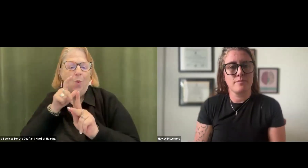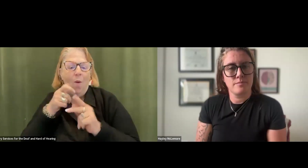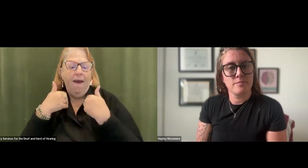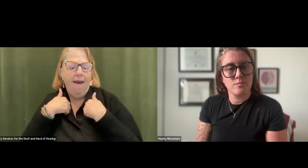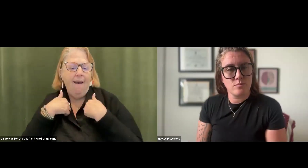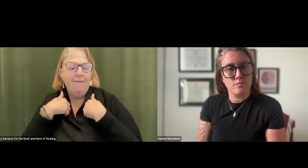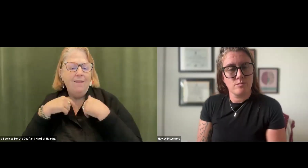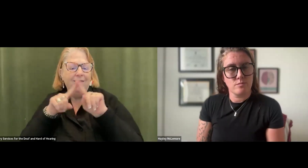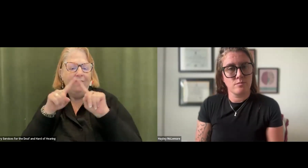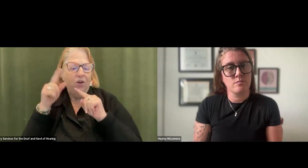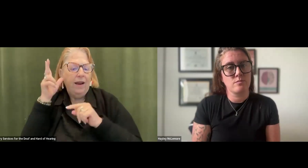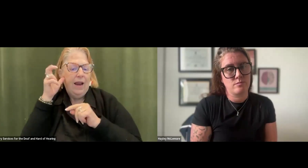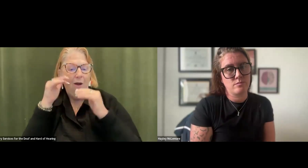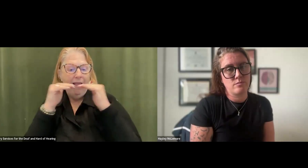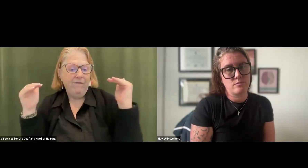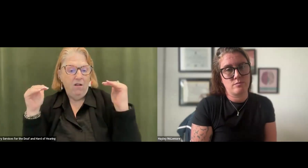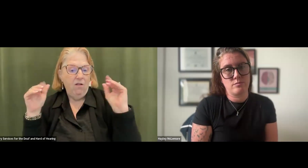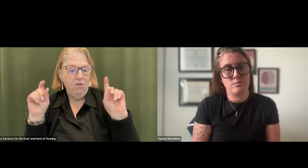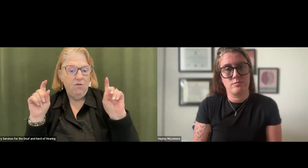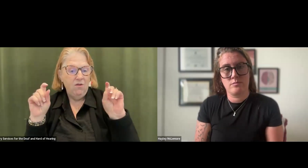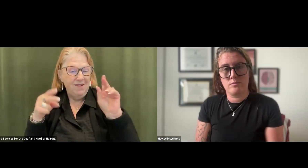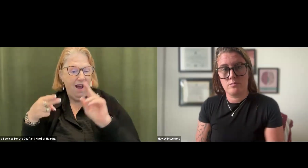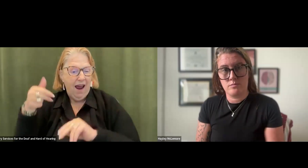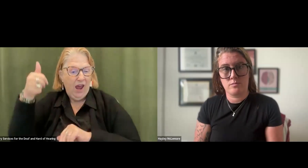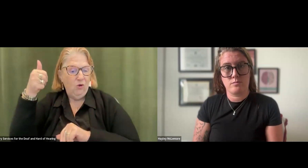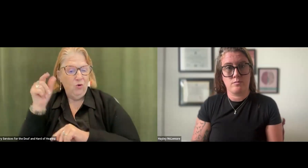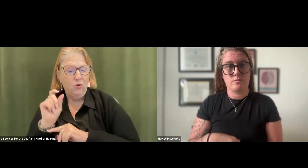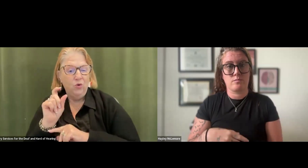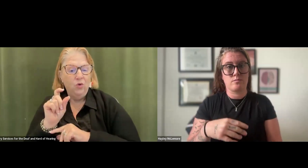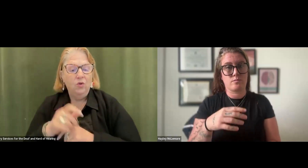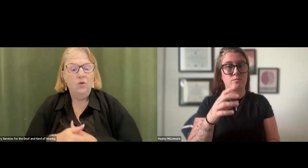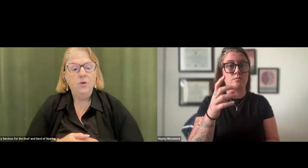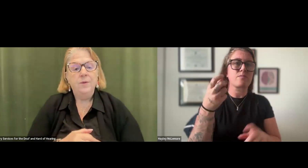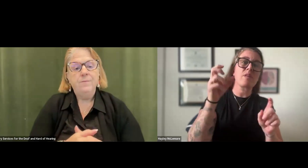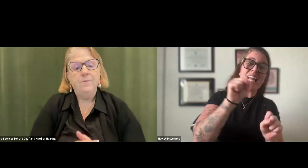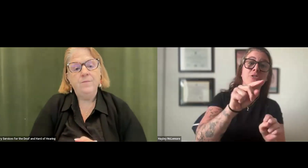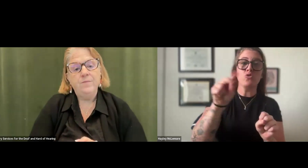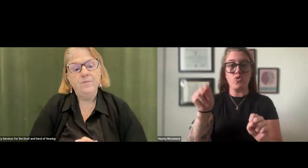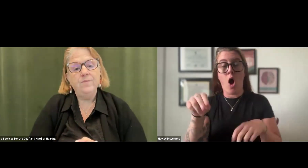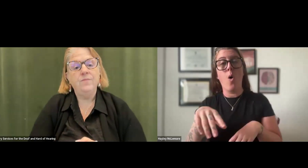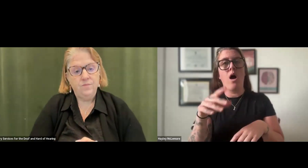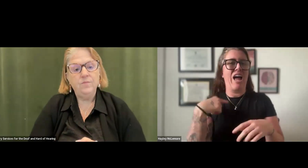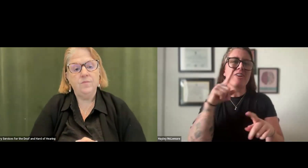if depression is higher for people who themselves have different hearing levels. Do you know anything about that amongst the Deaf and Hard of Hearing communities?